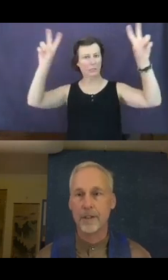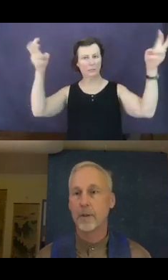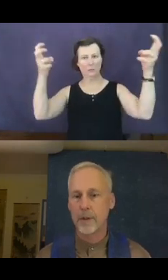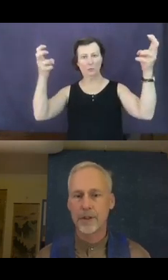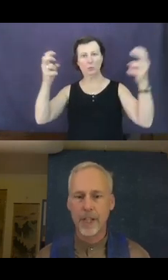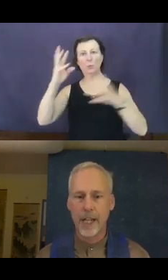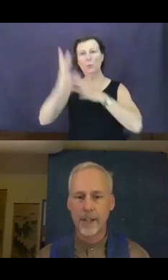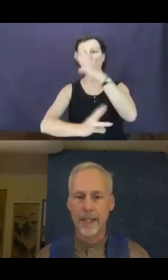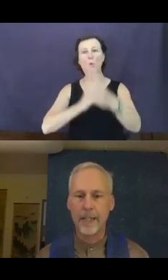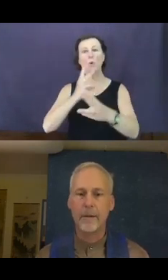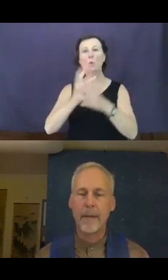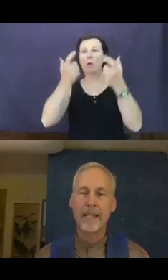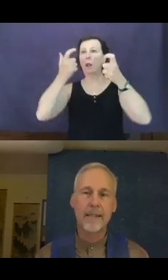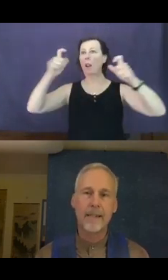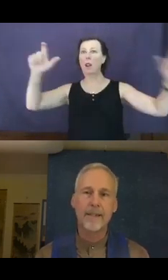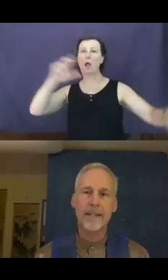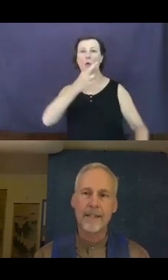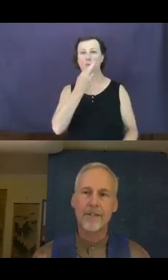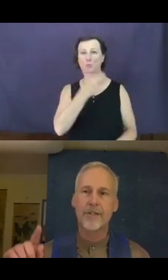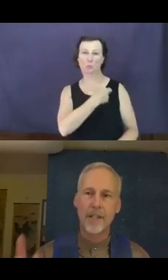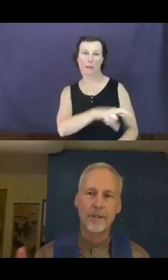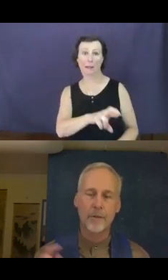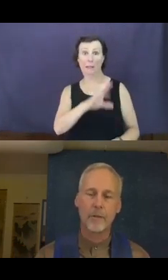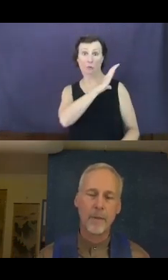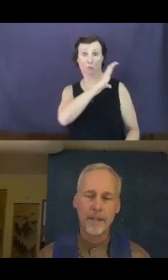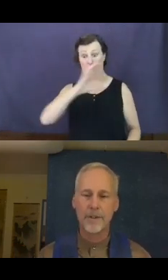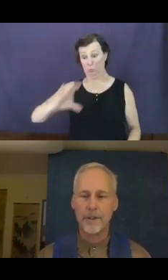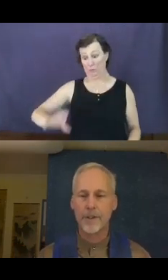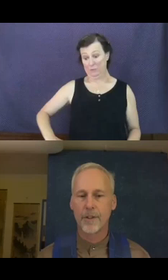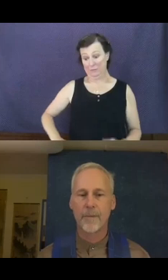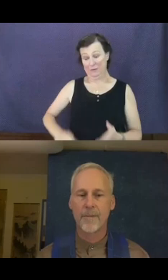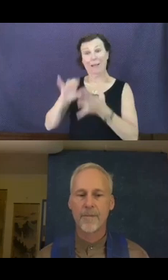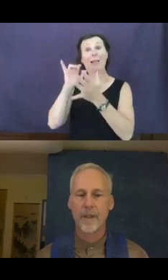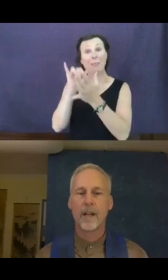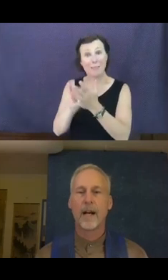Christianity, makes this its central message -